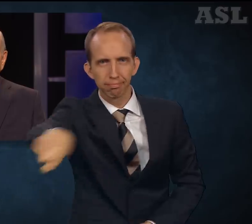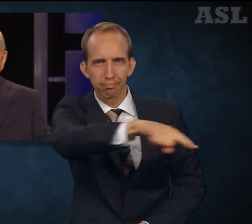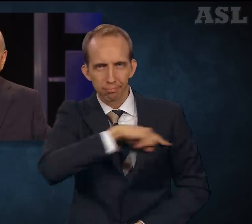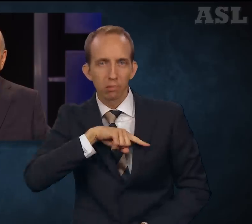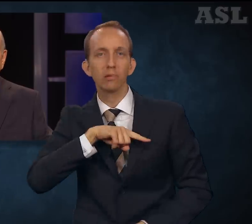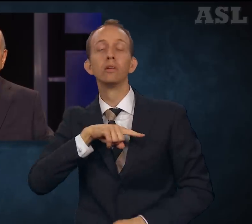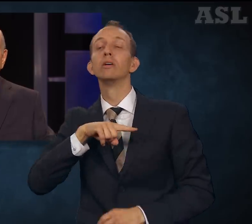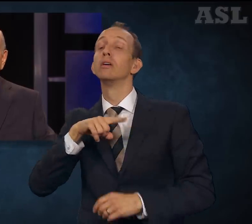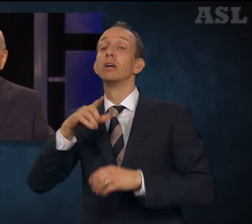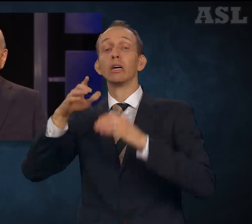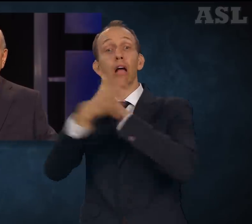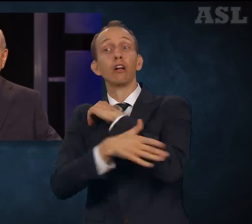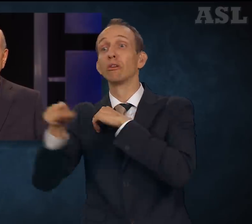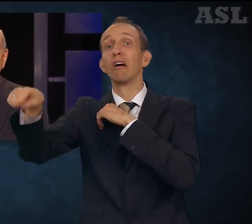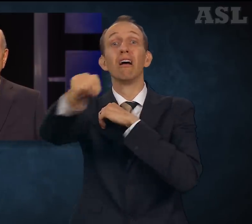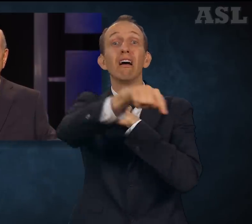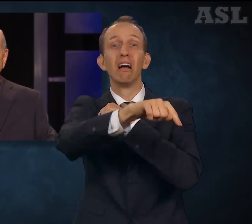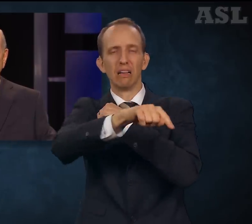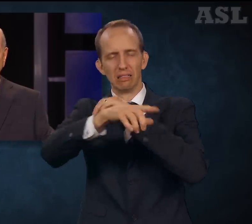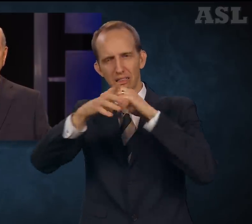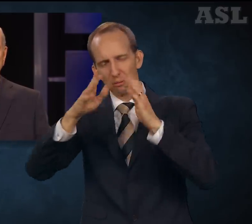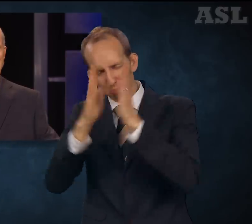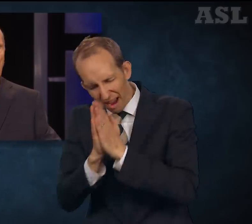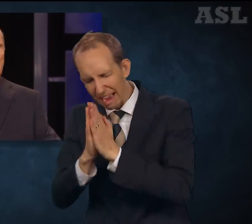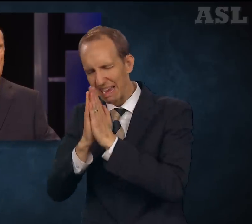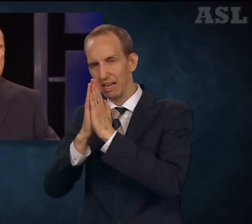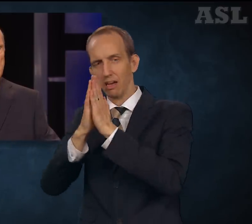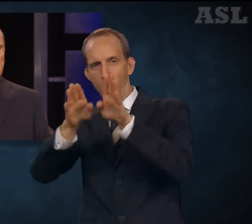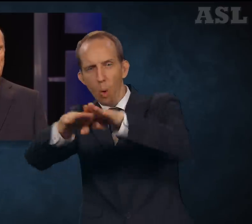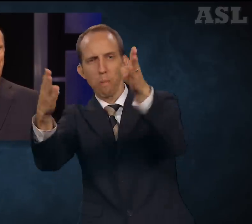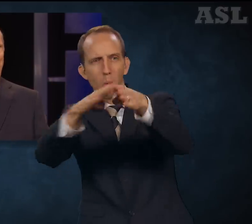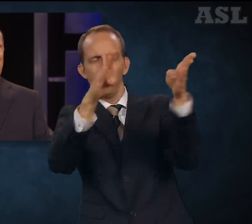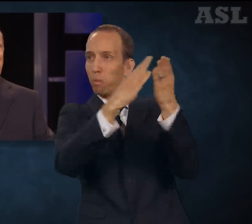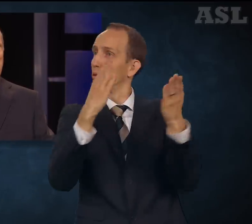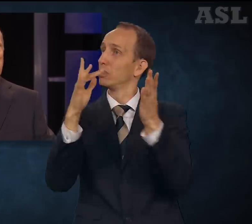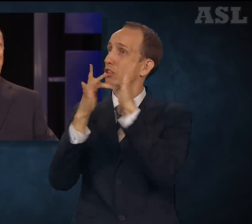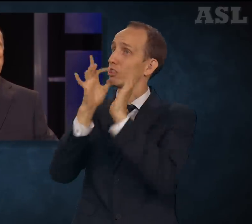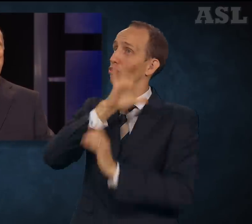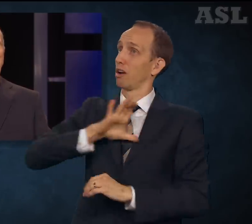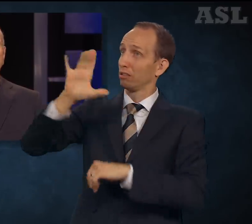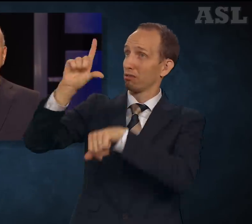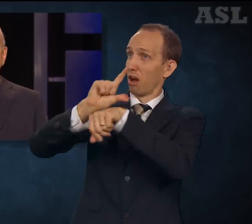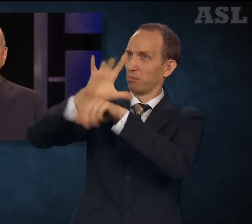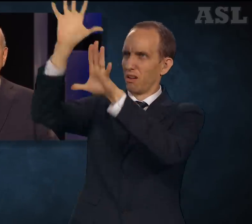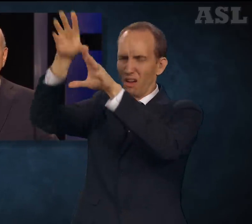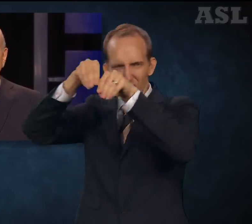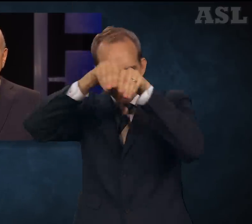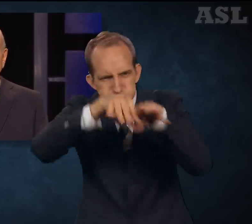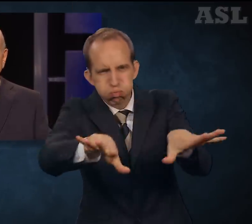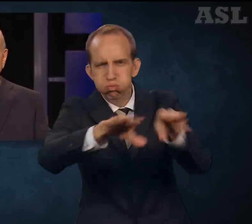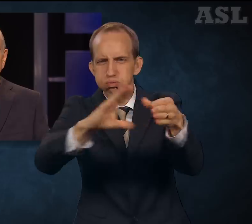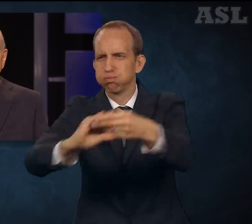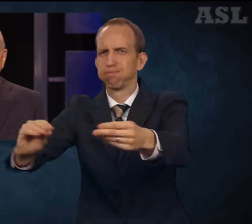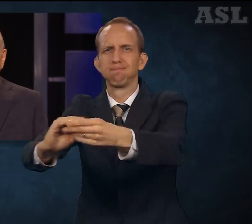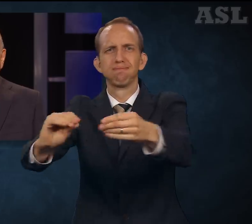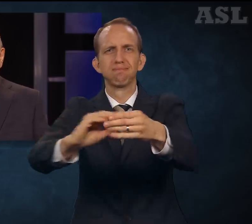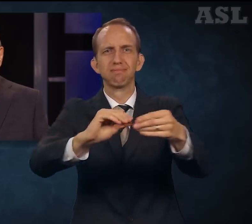HE CHARGED EACH ONE OF US TO PRAY THAT THE DOORS OF NATIONS WOULD BE OPENED SO